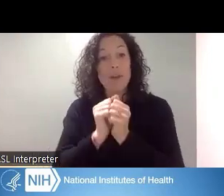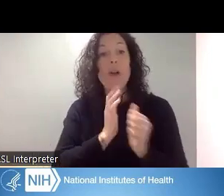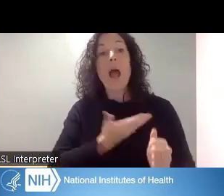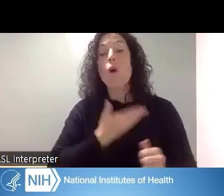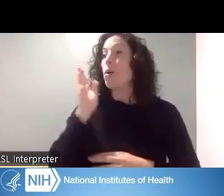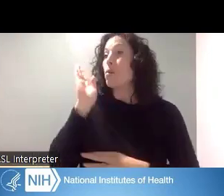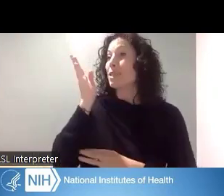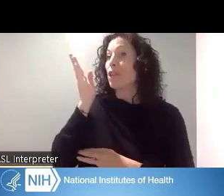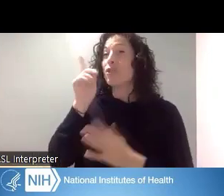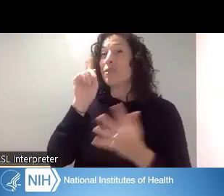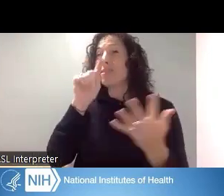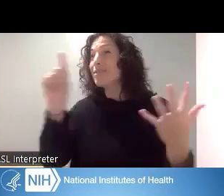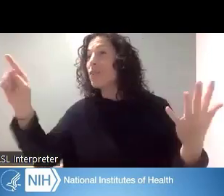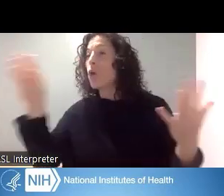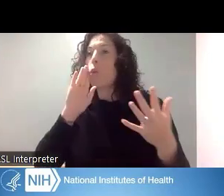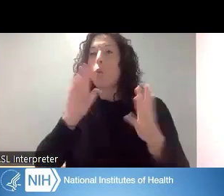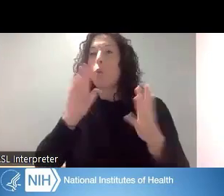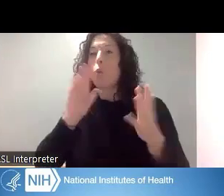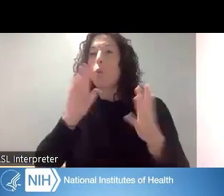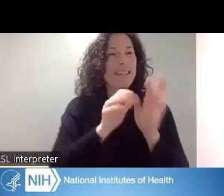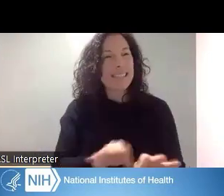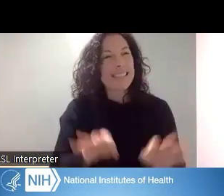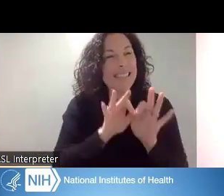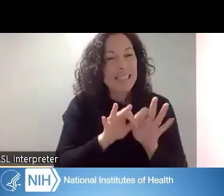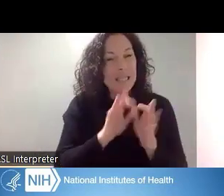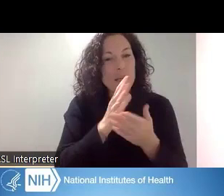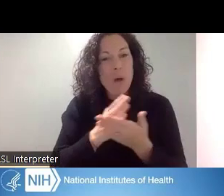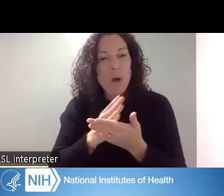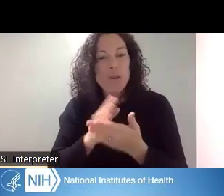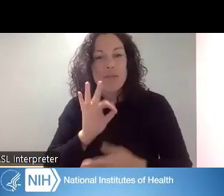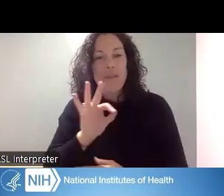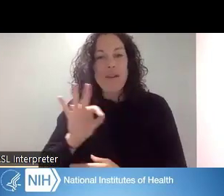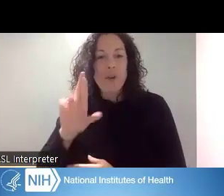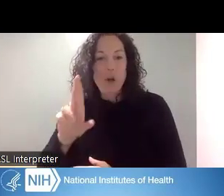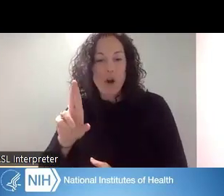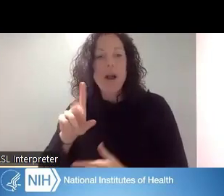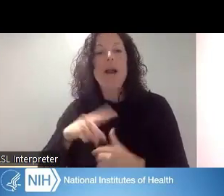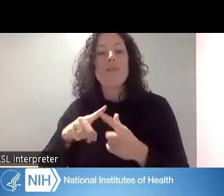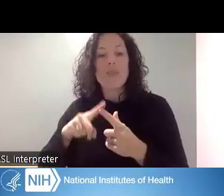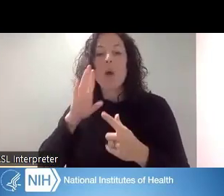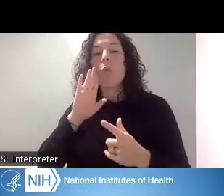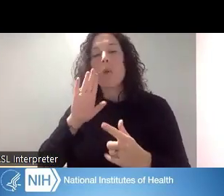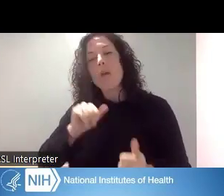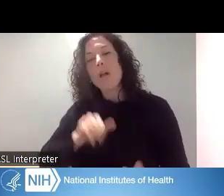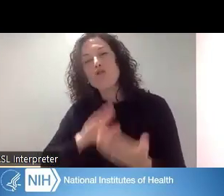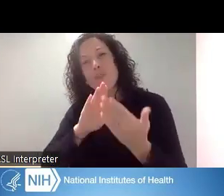highlighting some key components of the FFR, and then we'll address as many of your questions